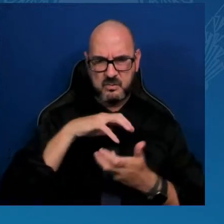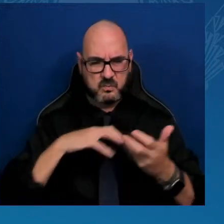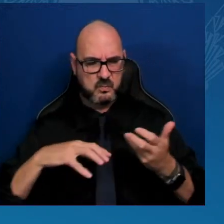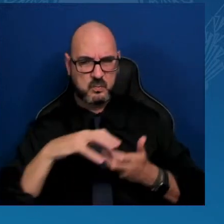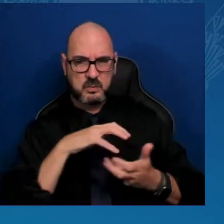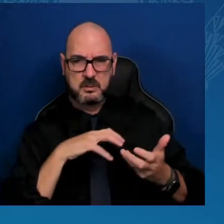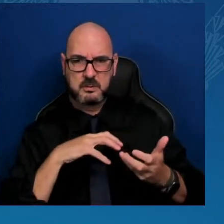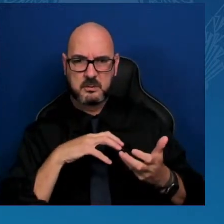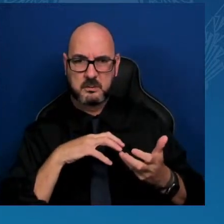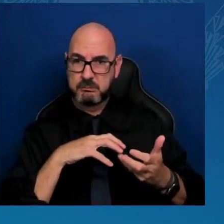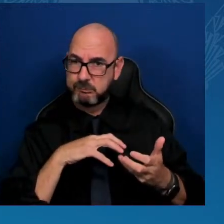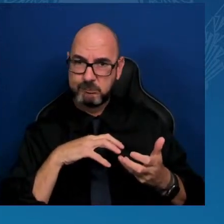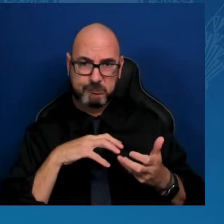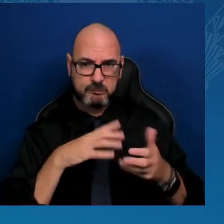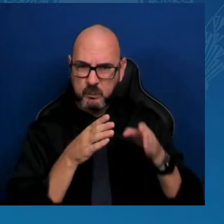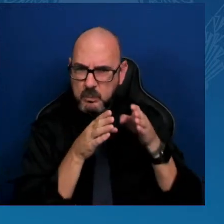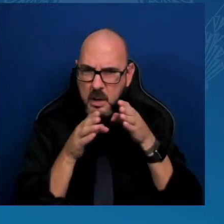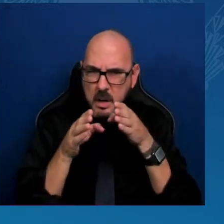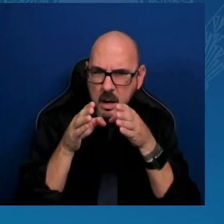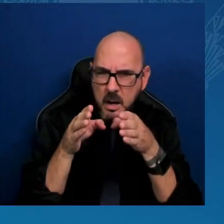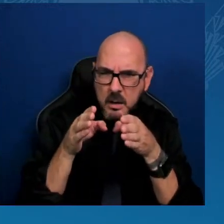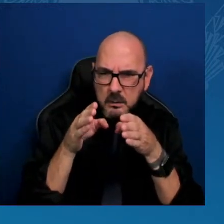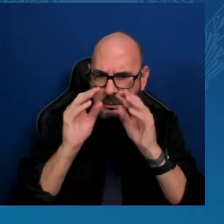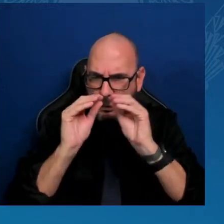it is faith that guides us forward --